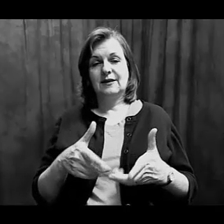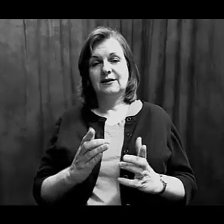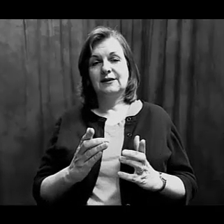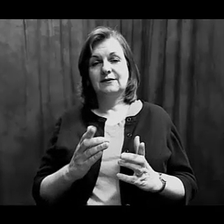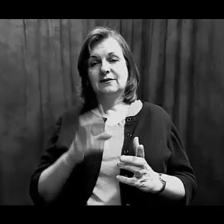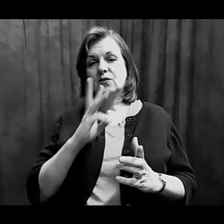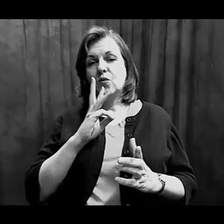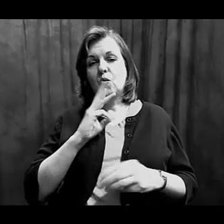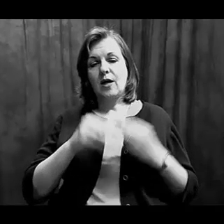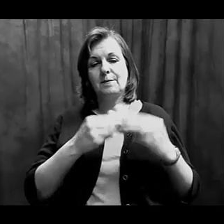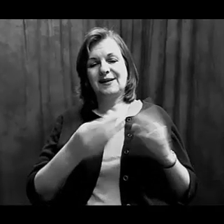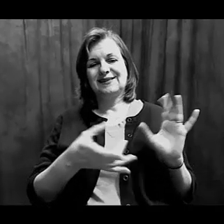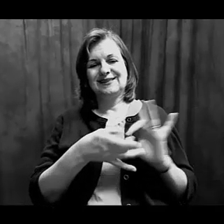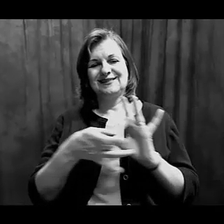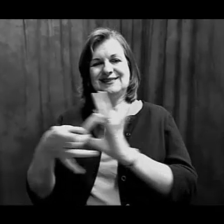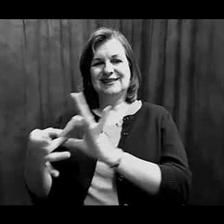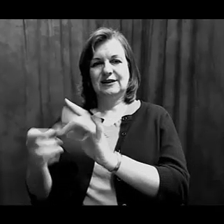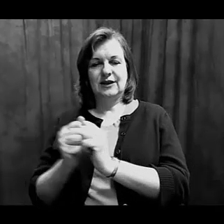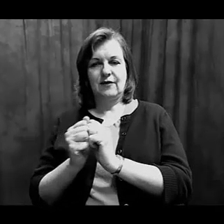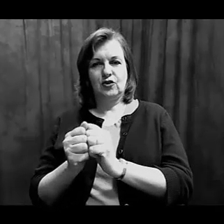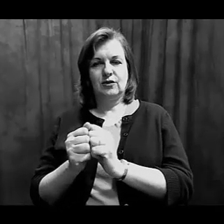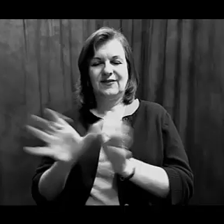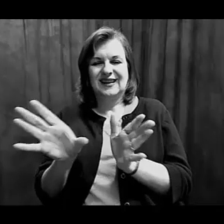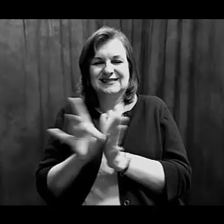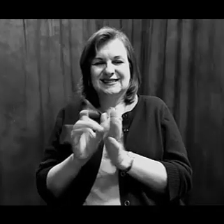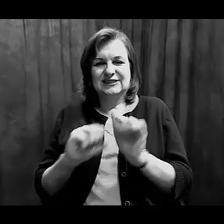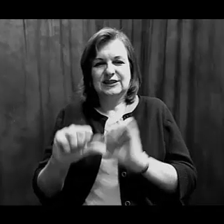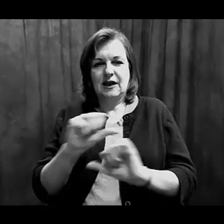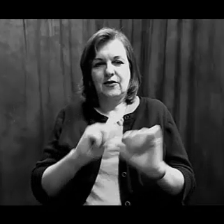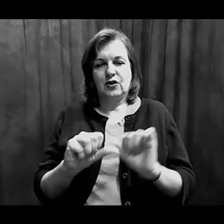that actually allows water molecules to stick together